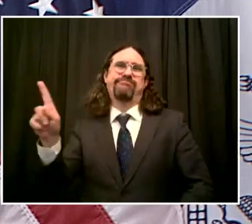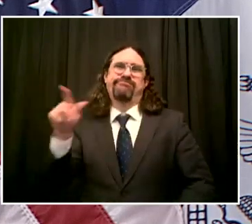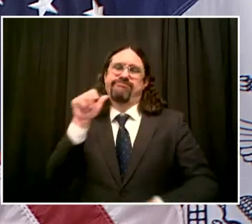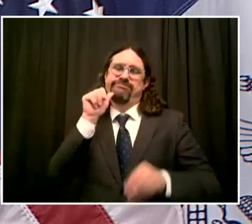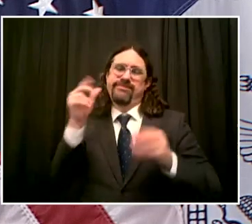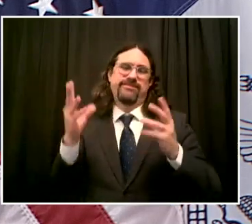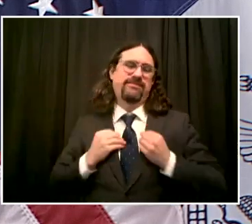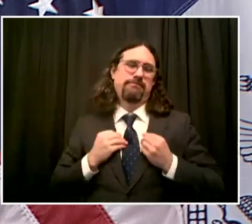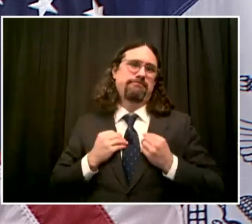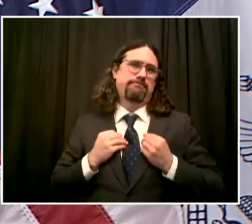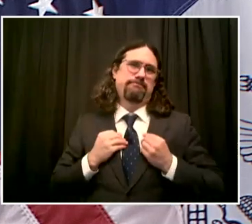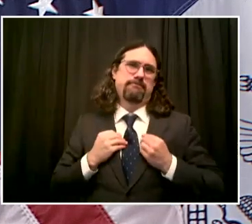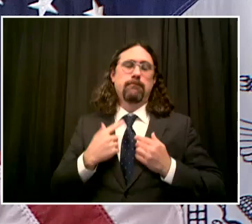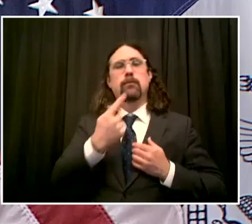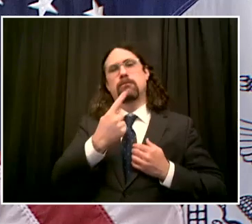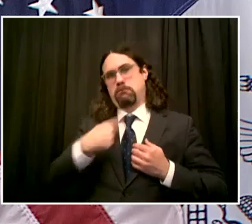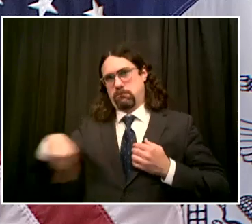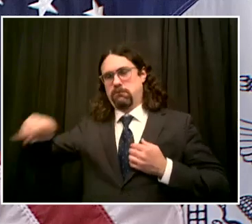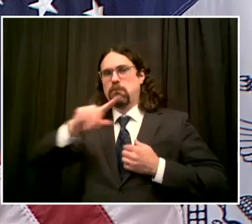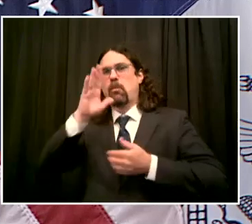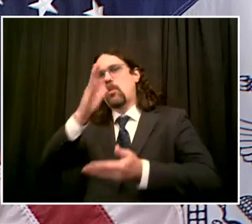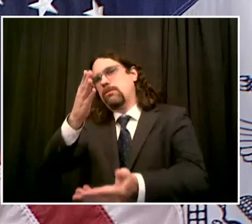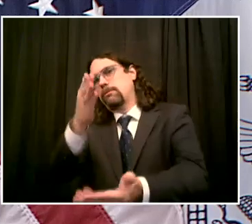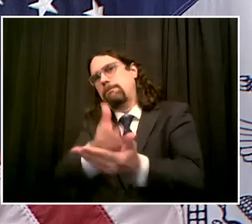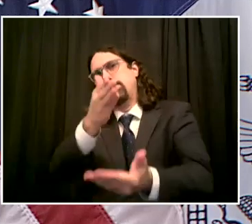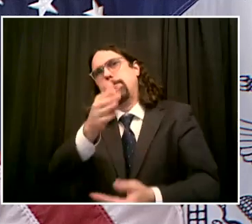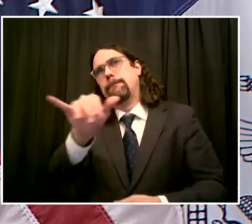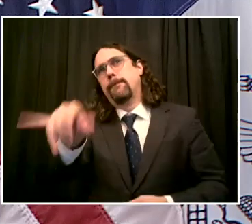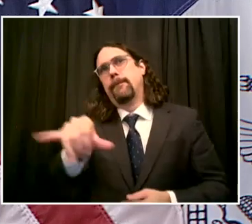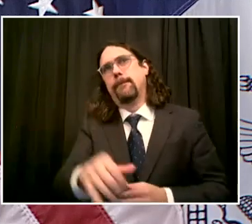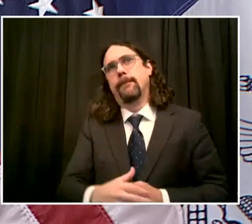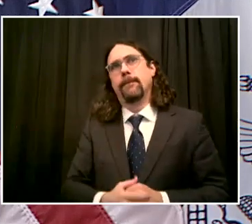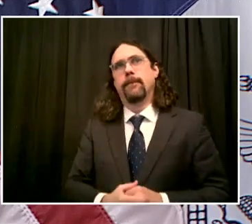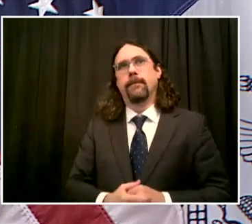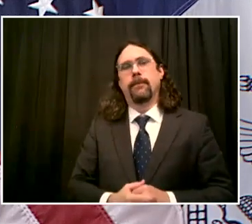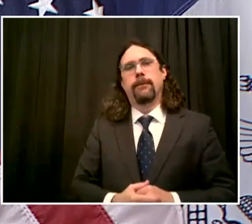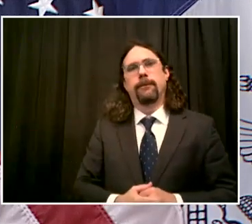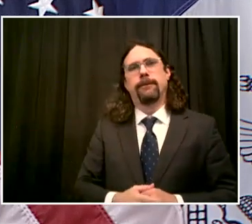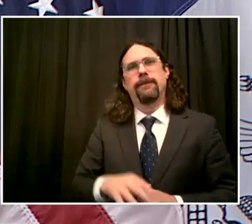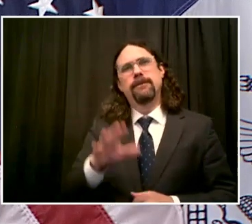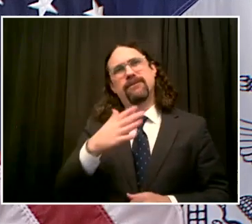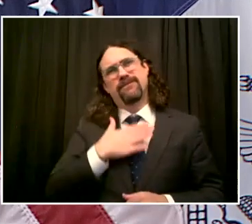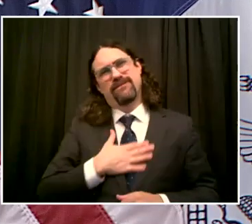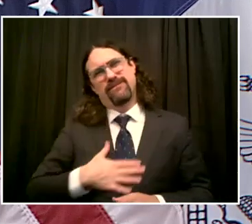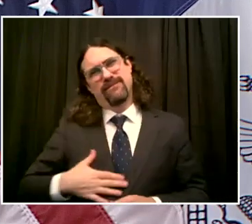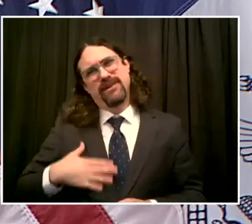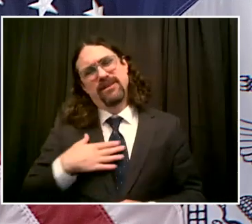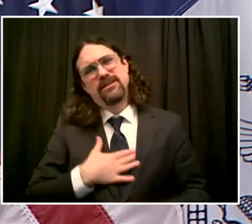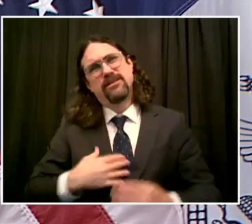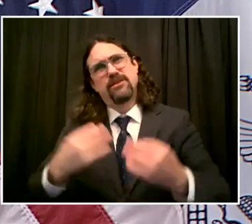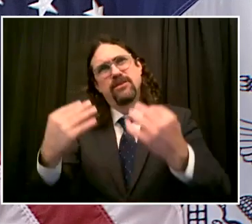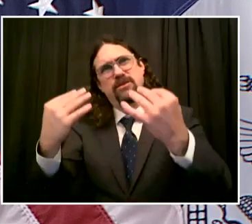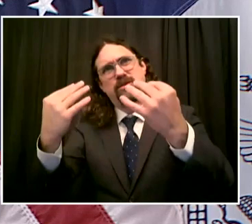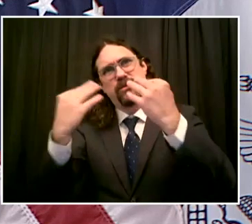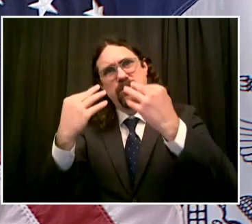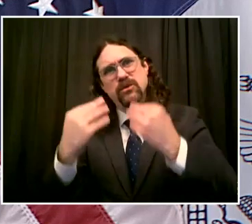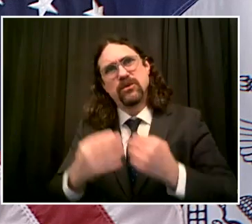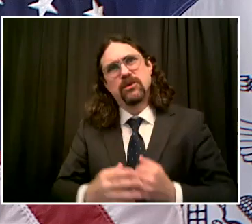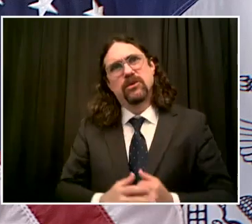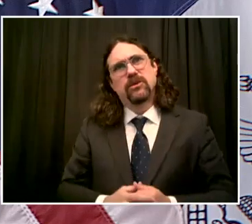WILL STOP IT.